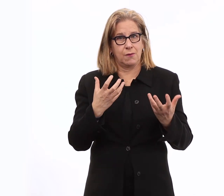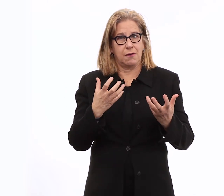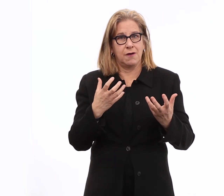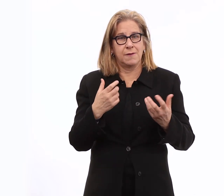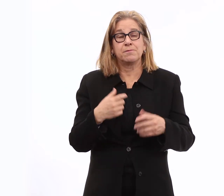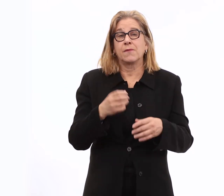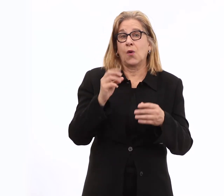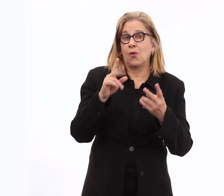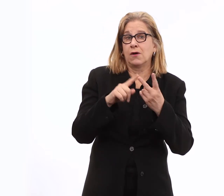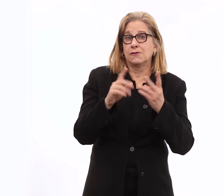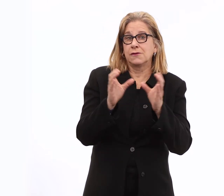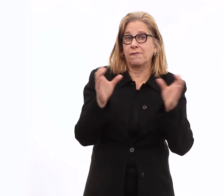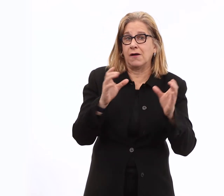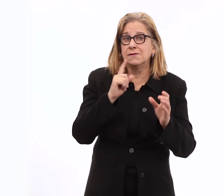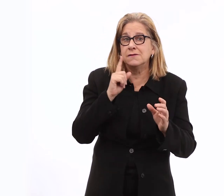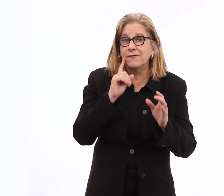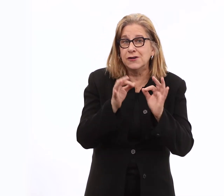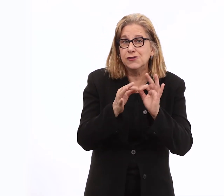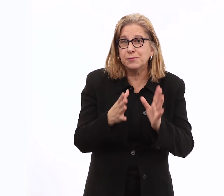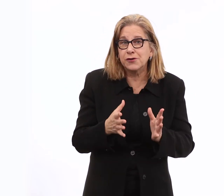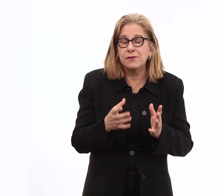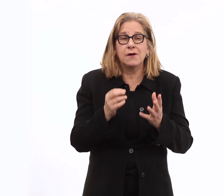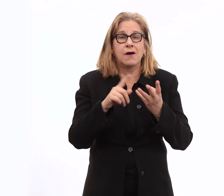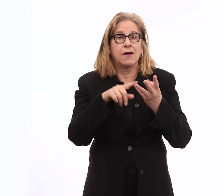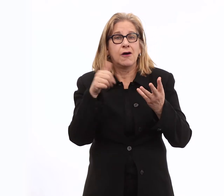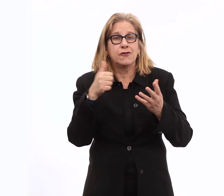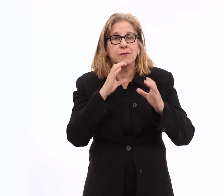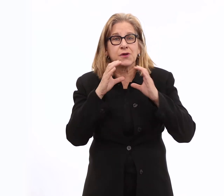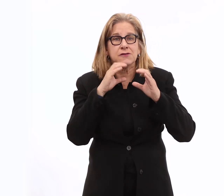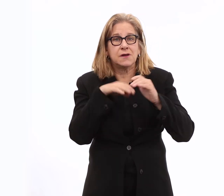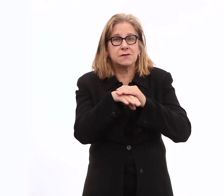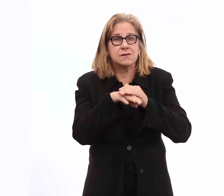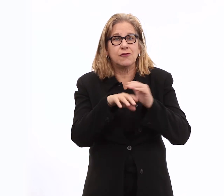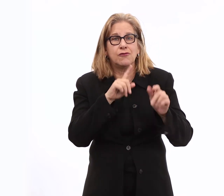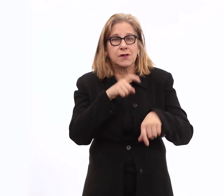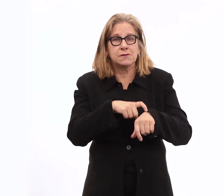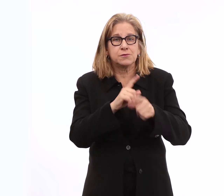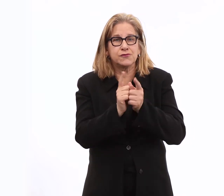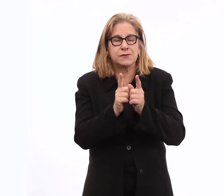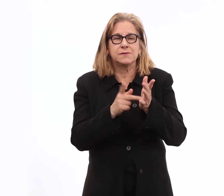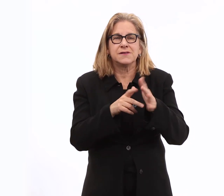an ASL interpreter, CDI, or CART. You can get the form from either the court's website